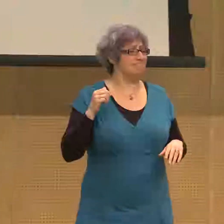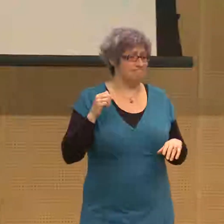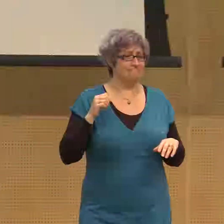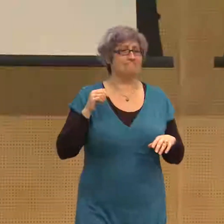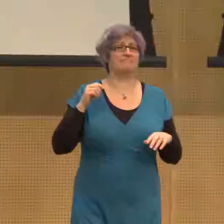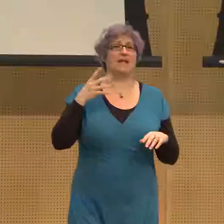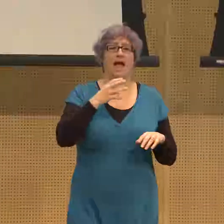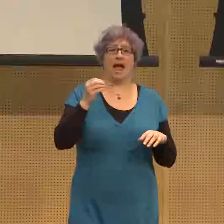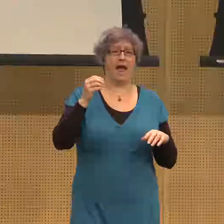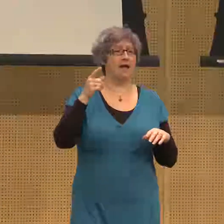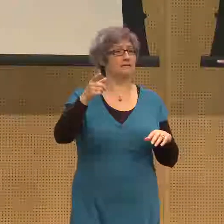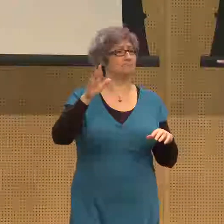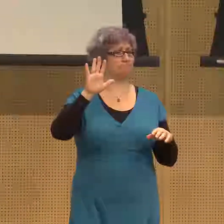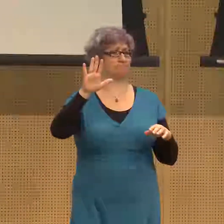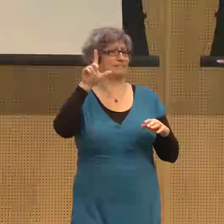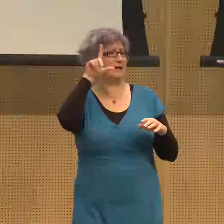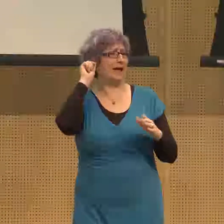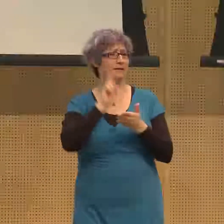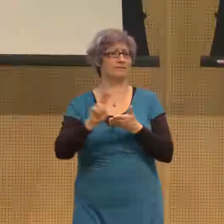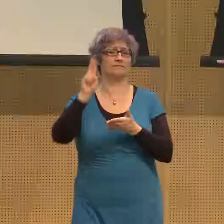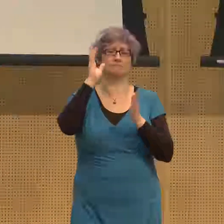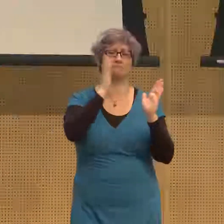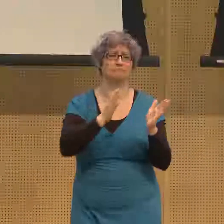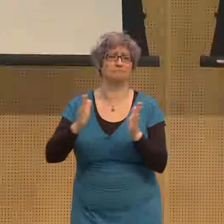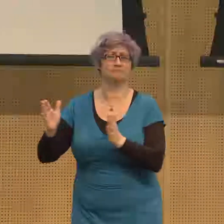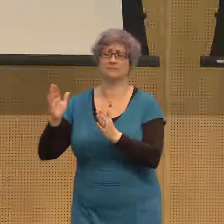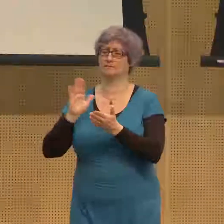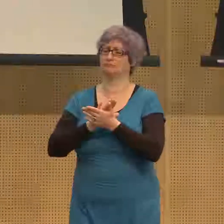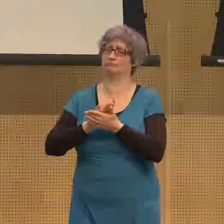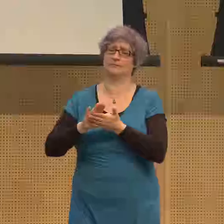that have passed on by now, but a majority showed up.